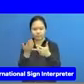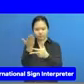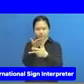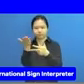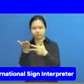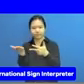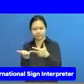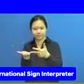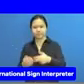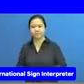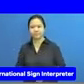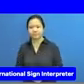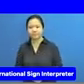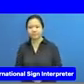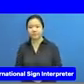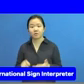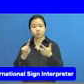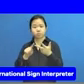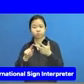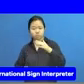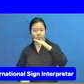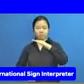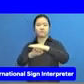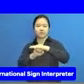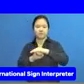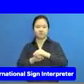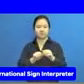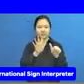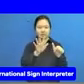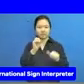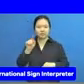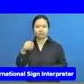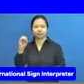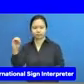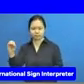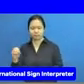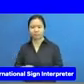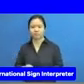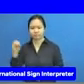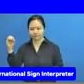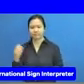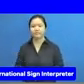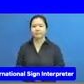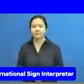of the total funding will be dedicated towards partnerships with Ukrainian partners or initiatives that support the Ukrainian